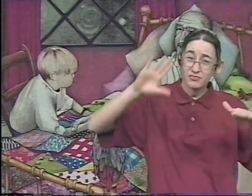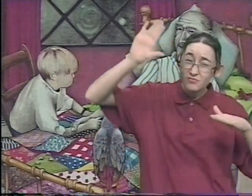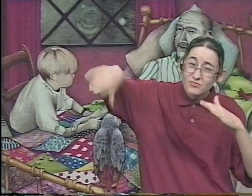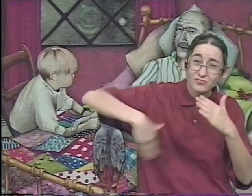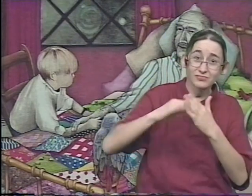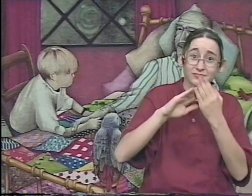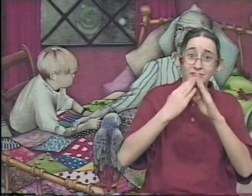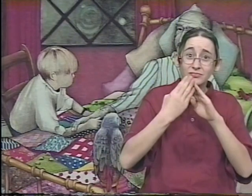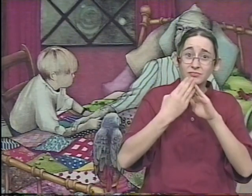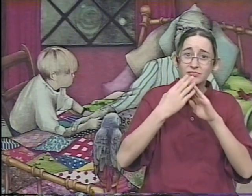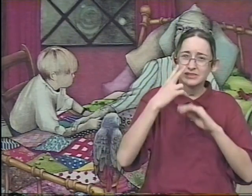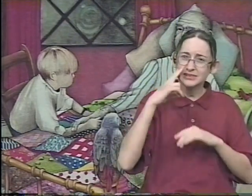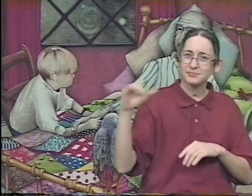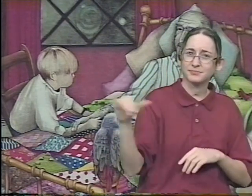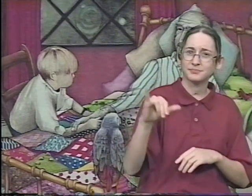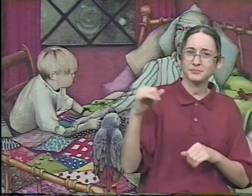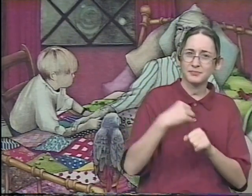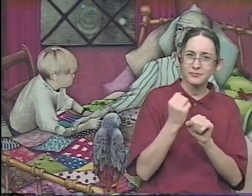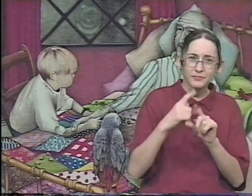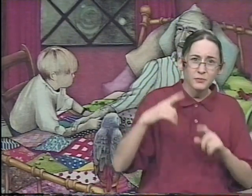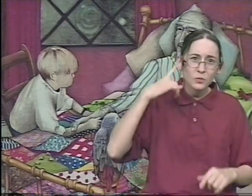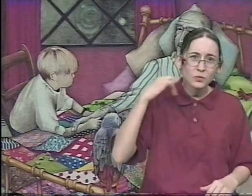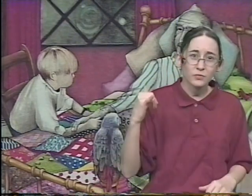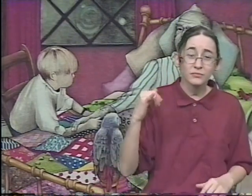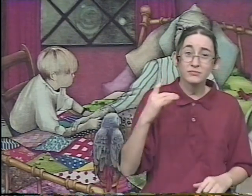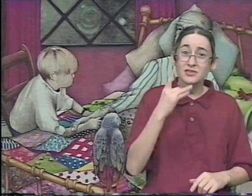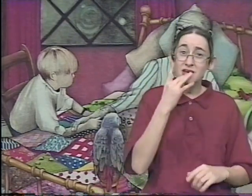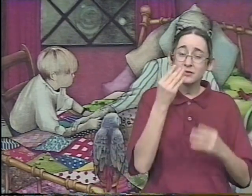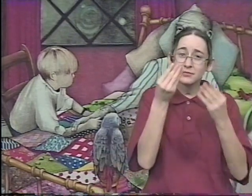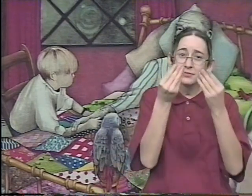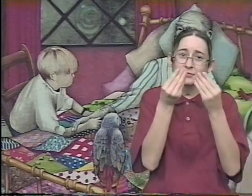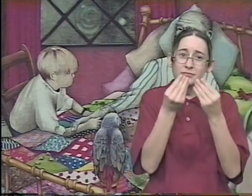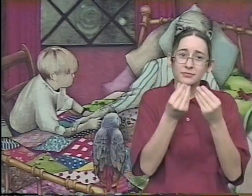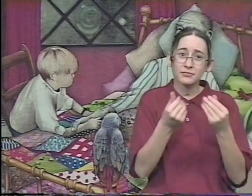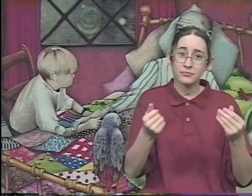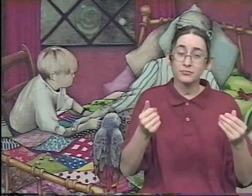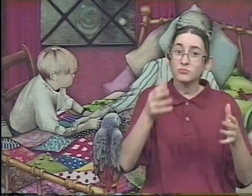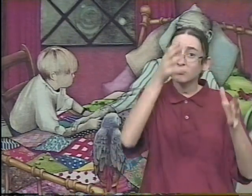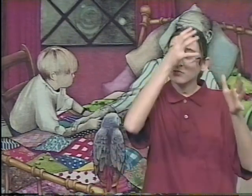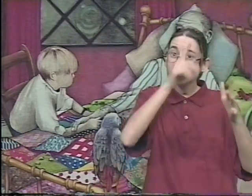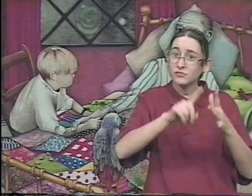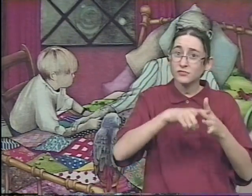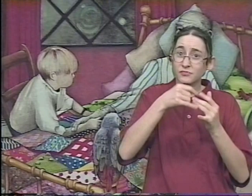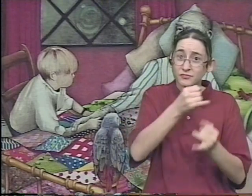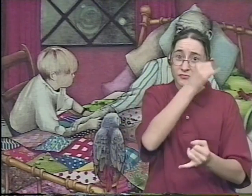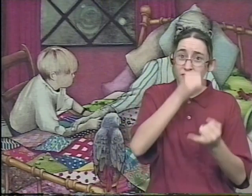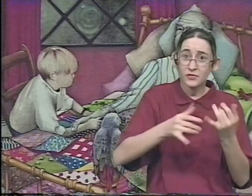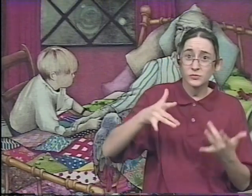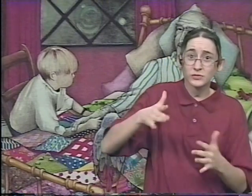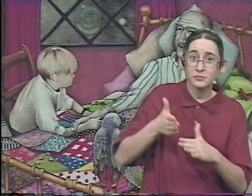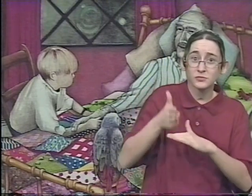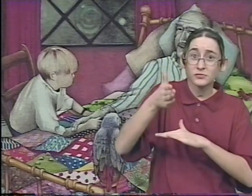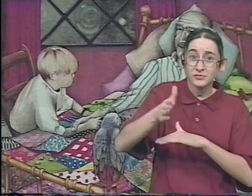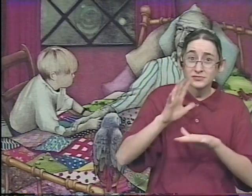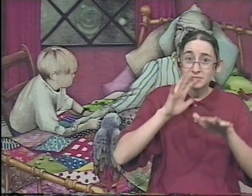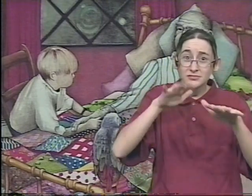"Hello, sailor," said Titanic, and looked away so no one would see the sadness in his eyes.